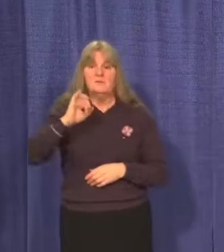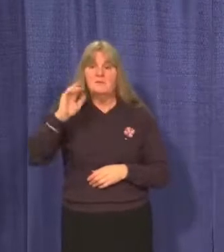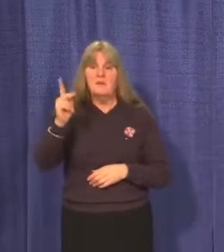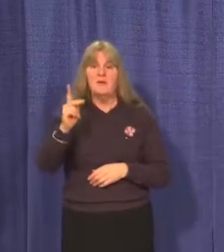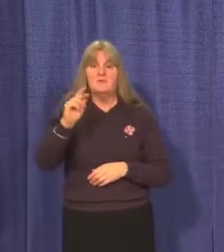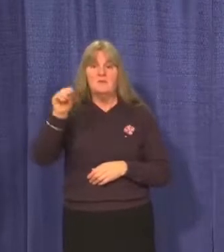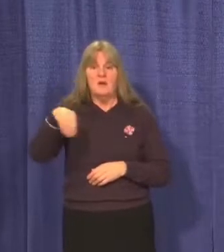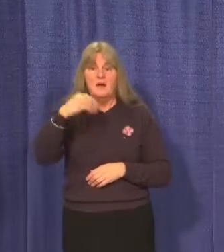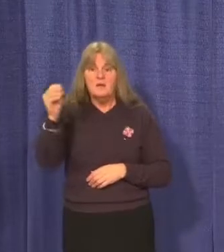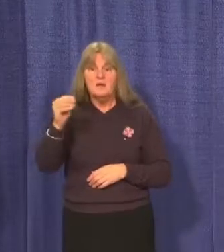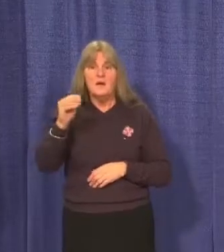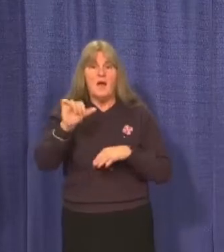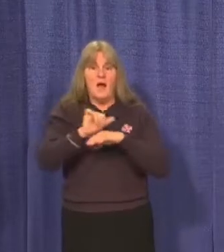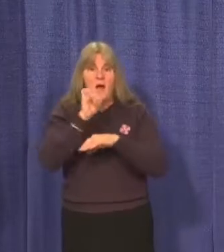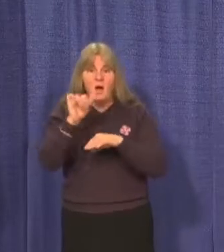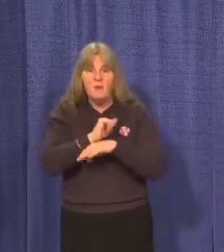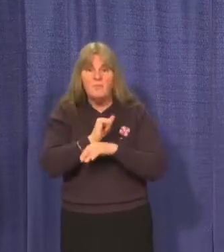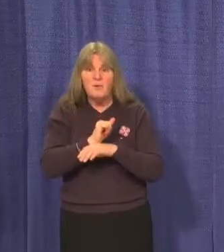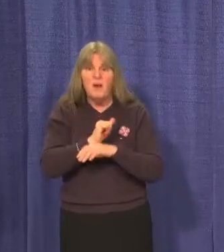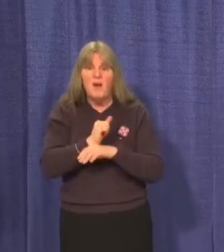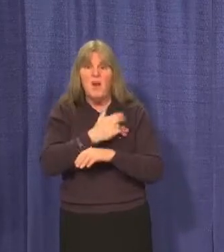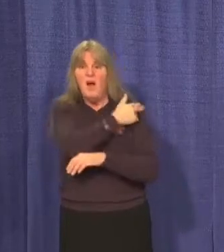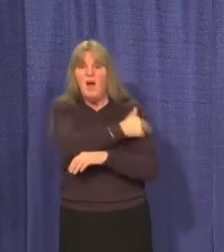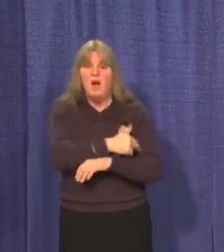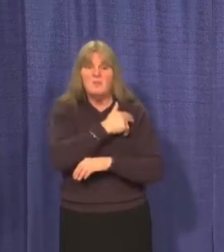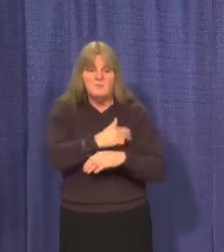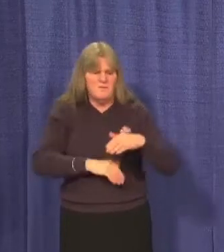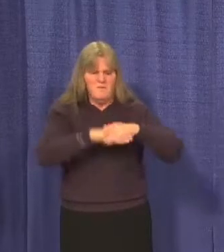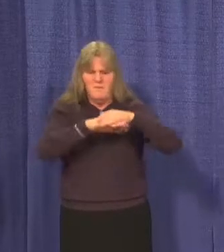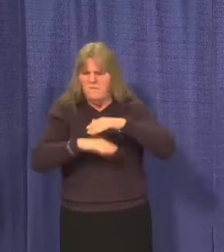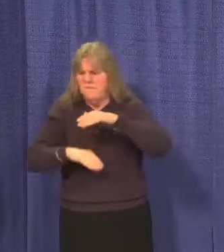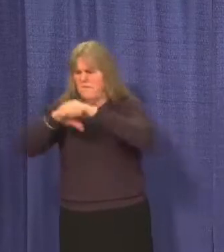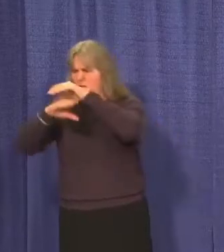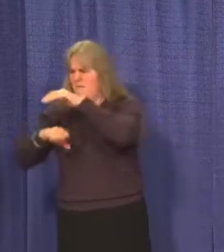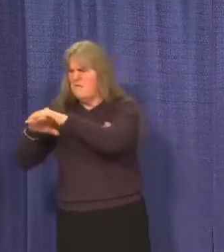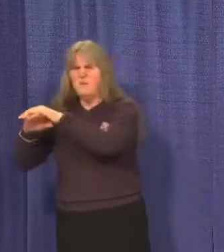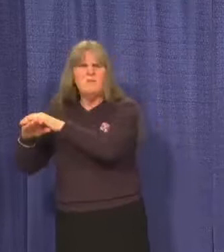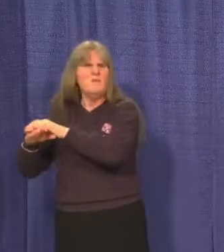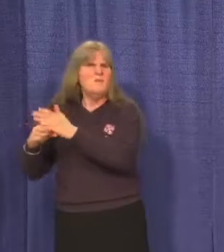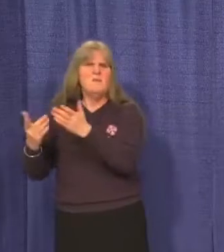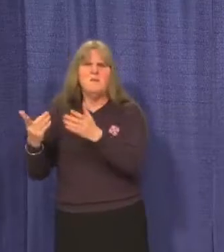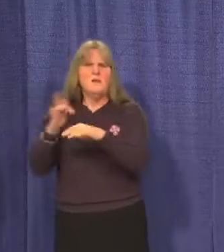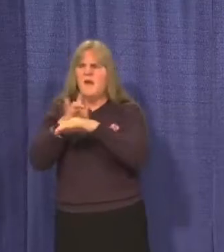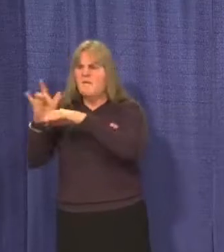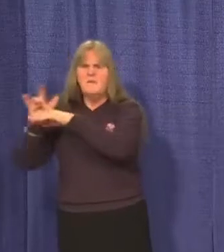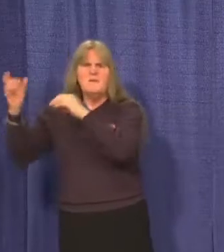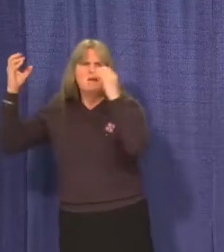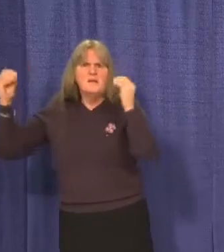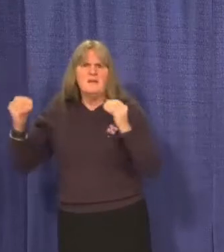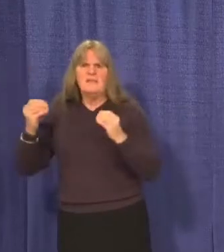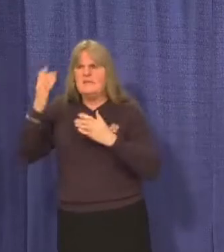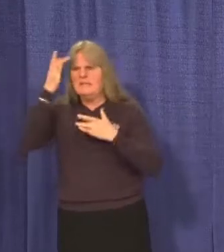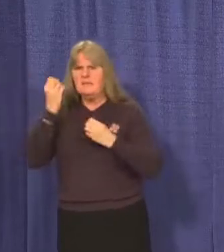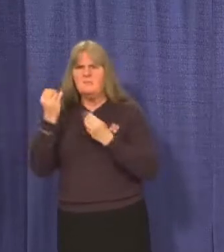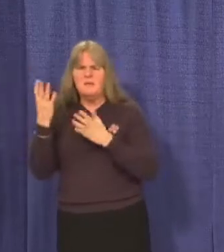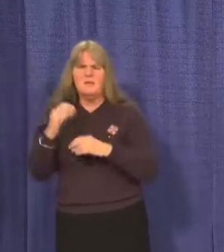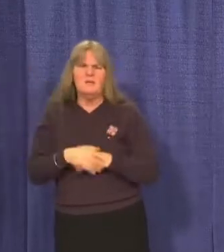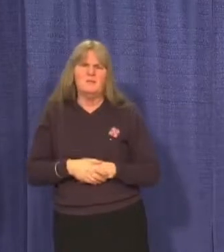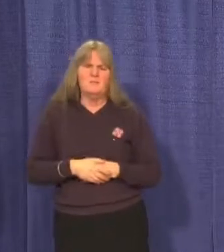Saskatchewan, Ontario, Alberta. These statistics tell us that currently, 4 percent of the Canadian population has